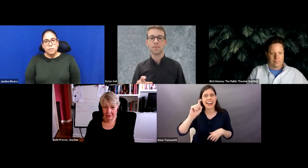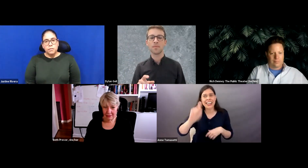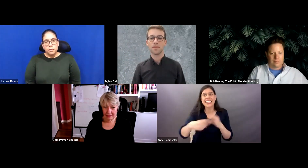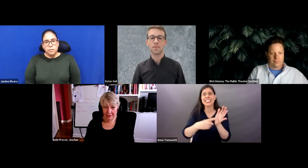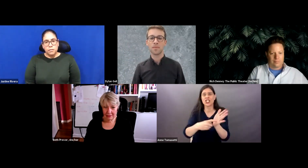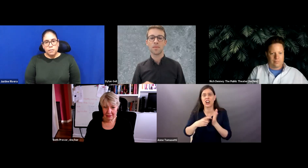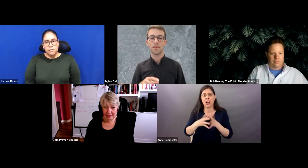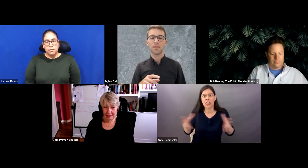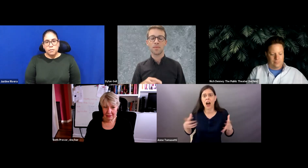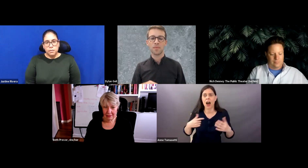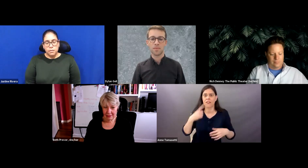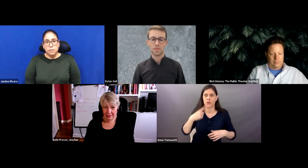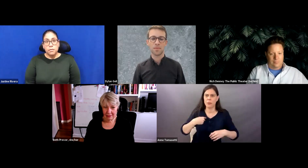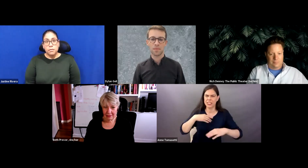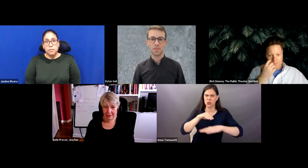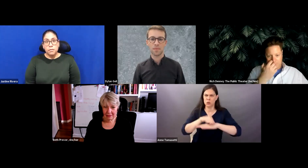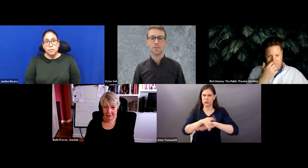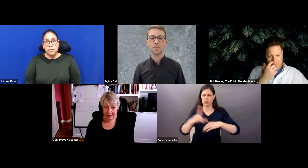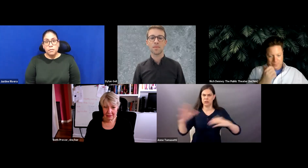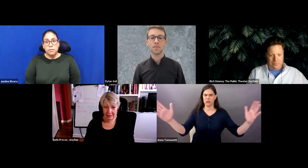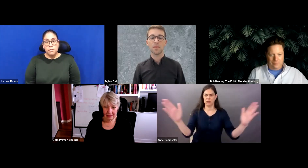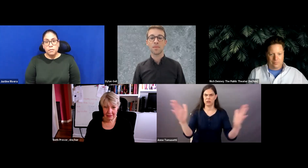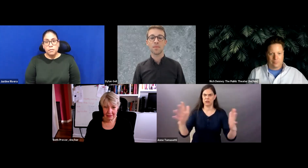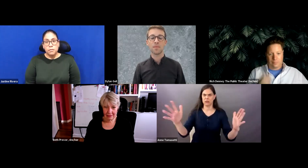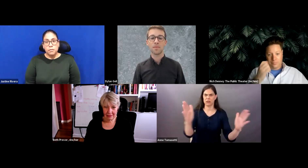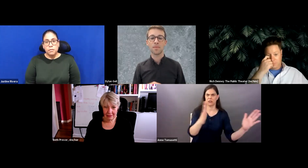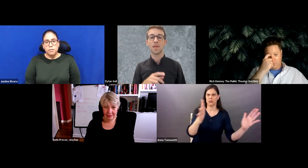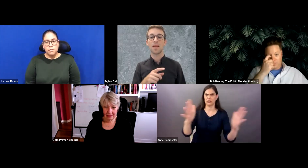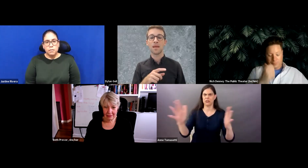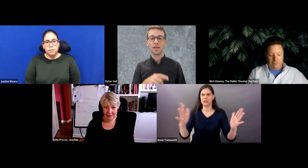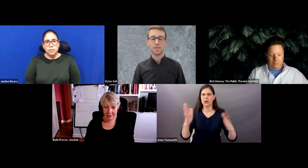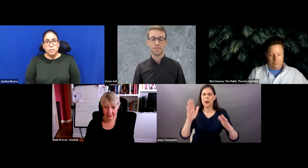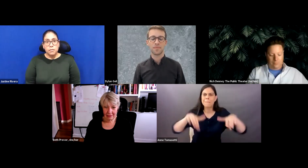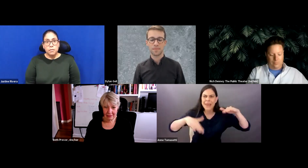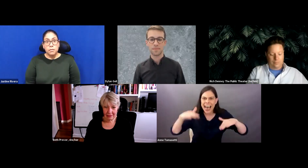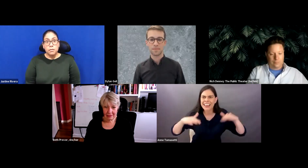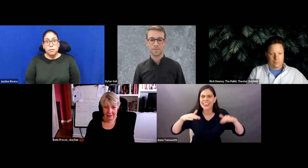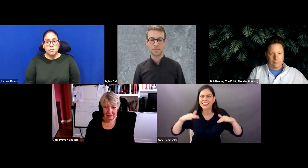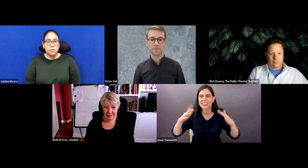work and who are maybe- There's a fine line between the actors,